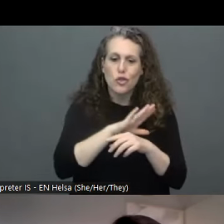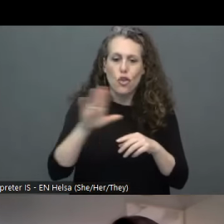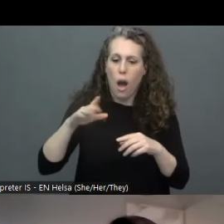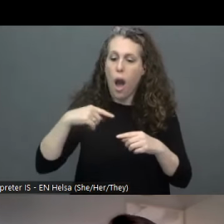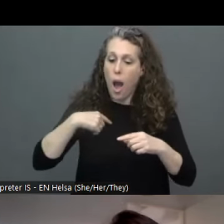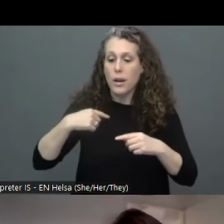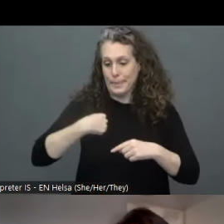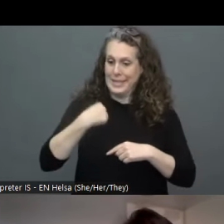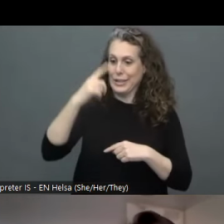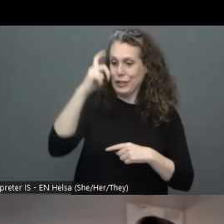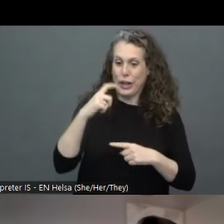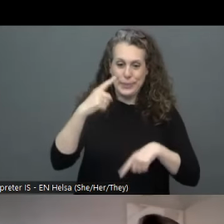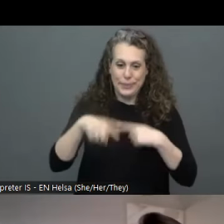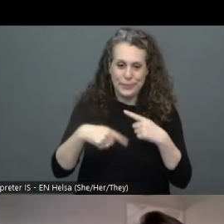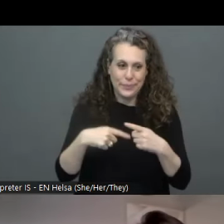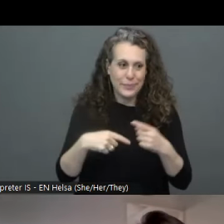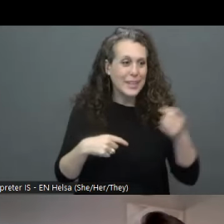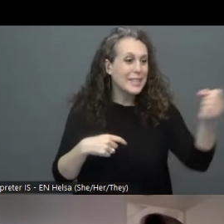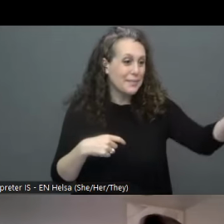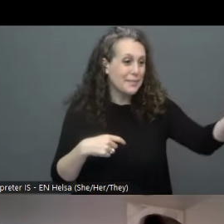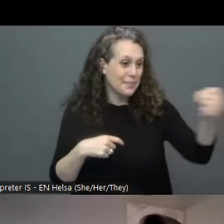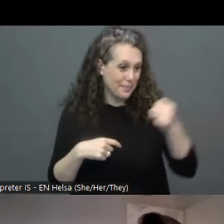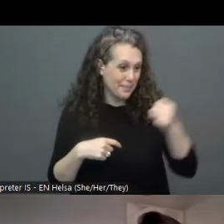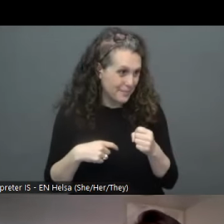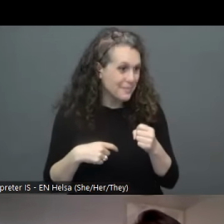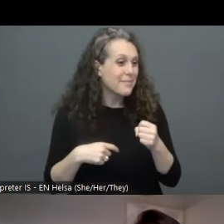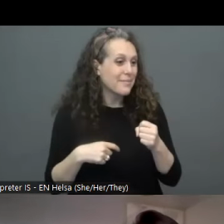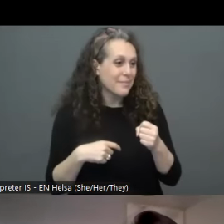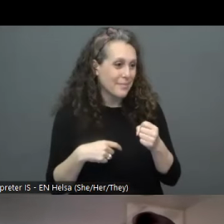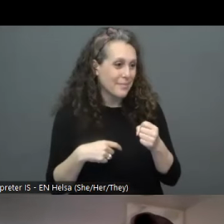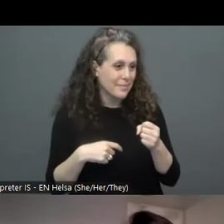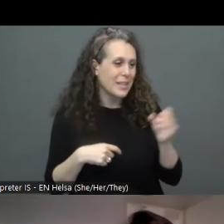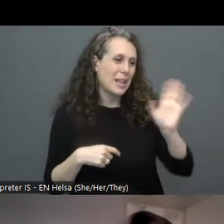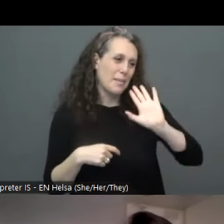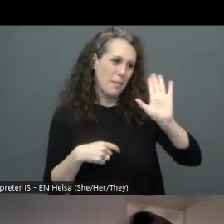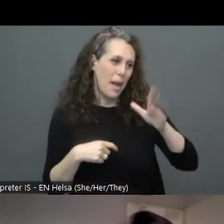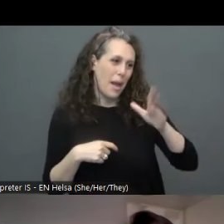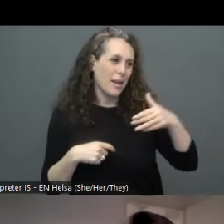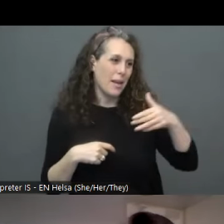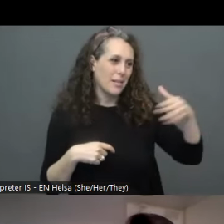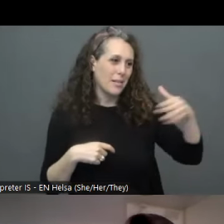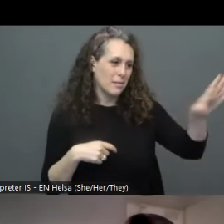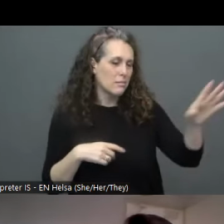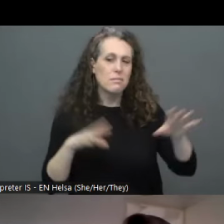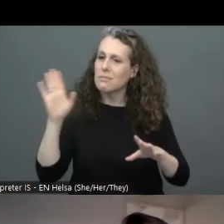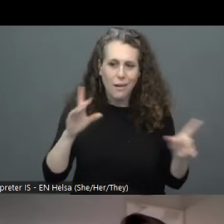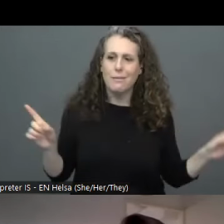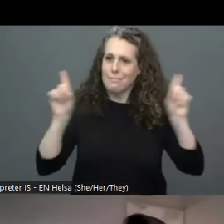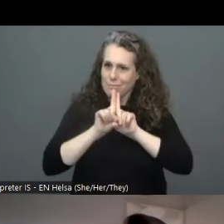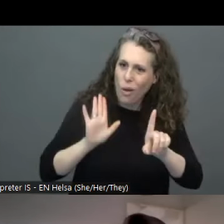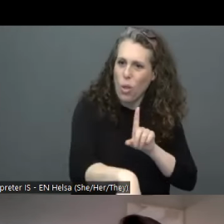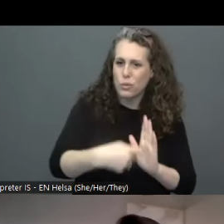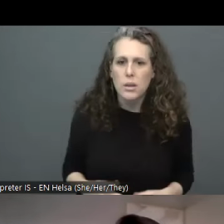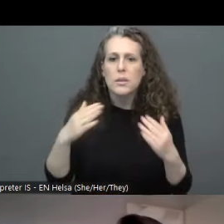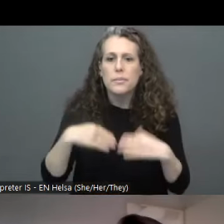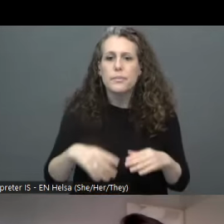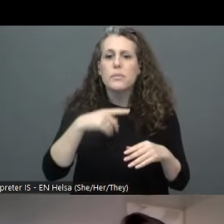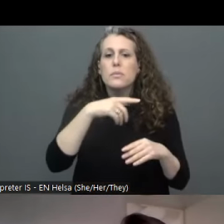module 5. In module 6, it looks at the different space of project cycle management, from monitoring